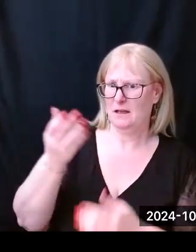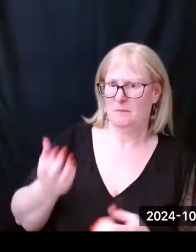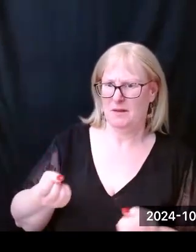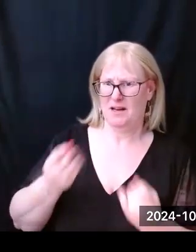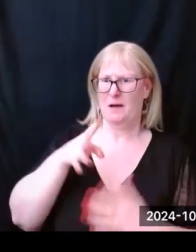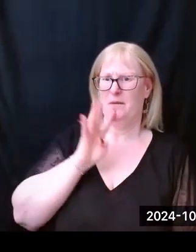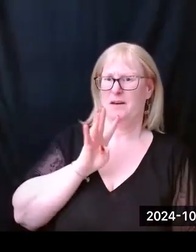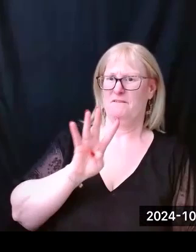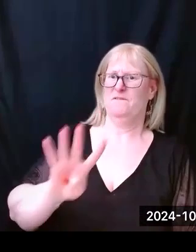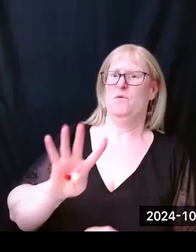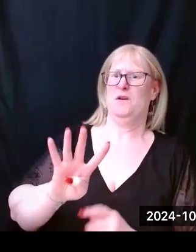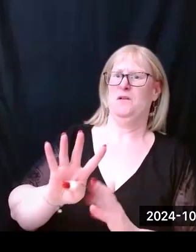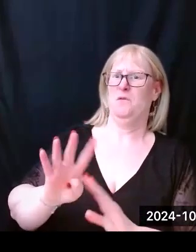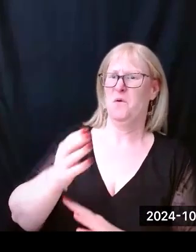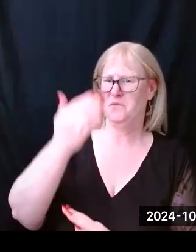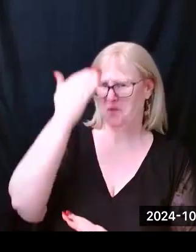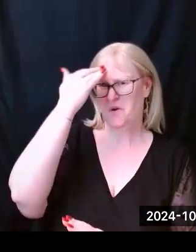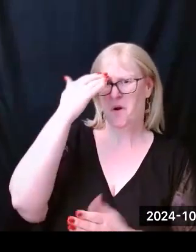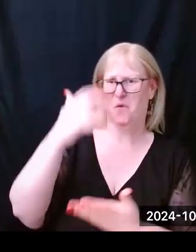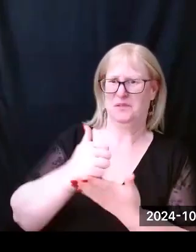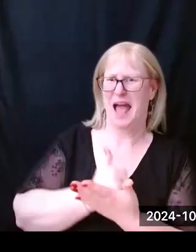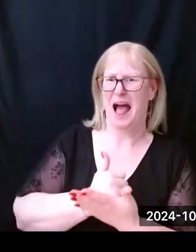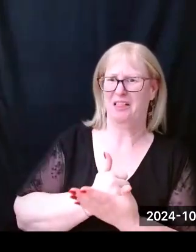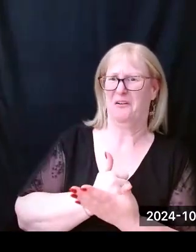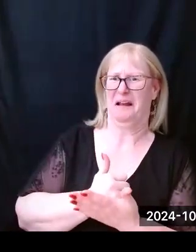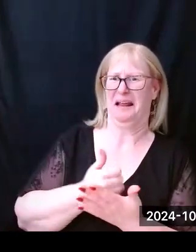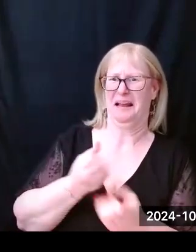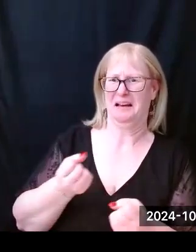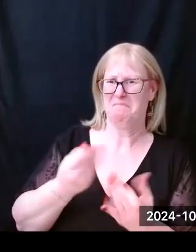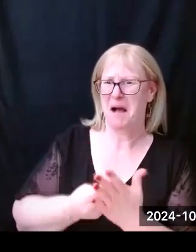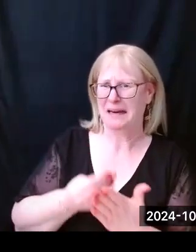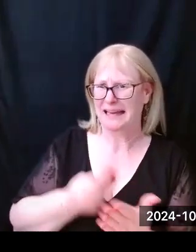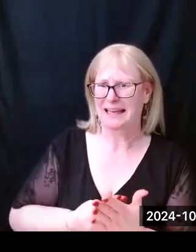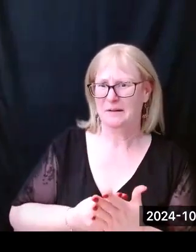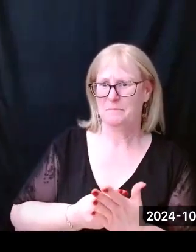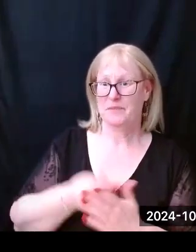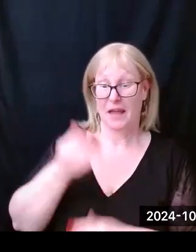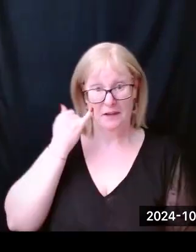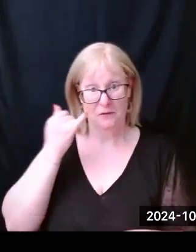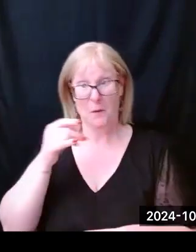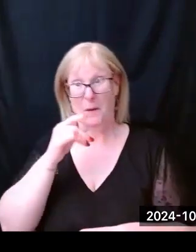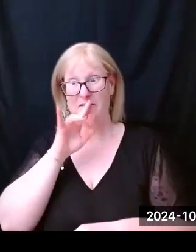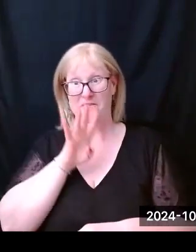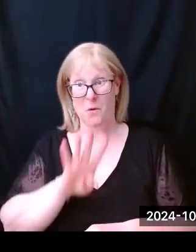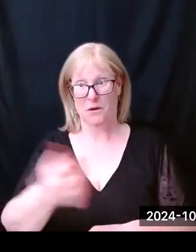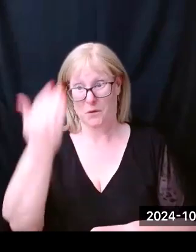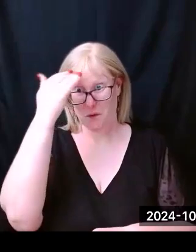salary and wages are? Like, no one, right? If you do have a four year old that understands salary and wages, I would love to meet them.